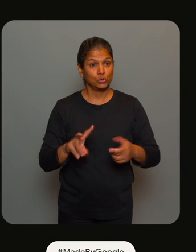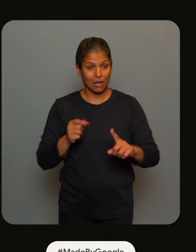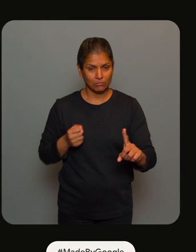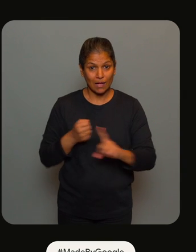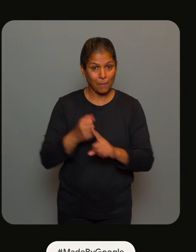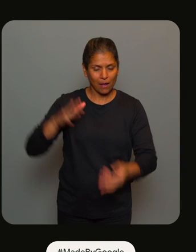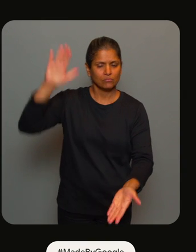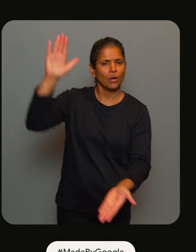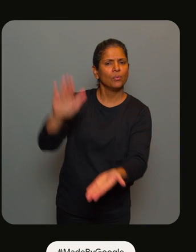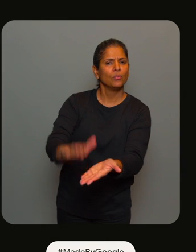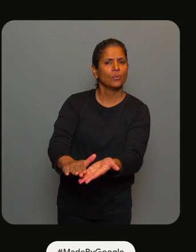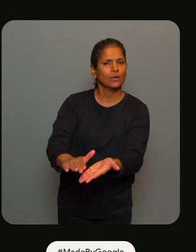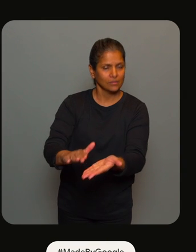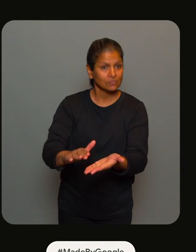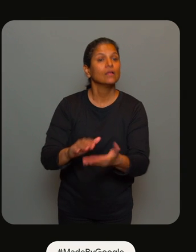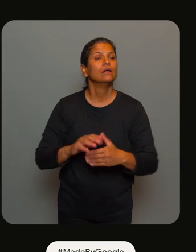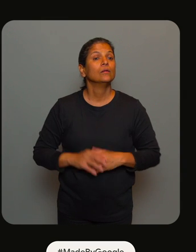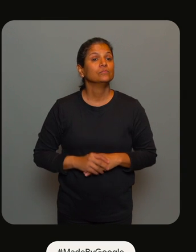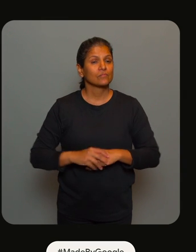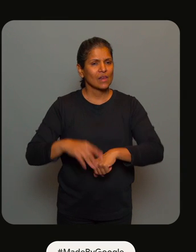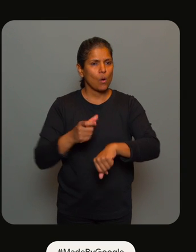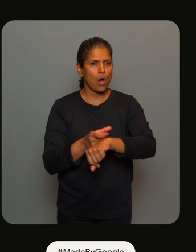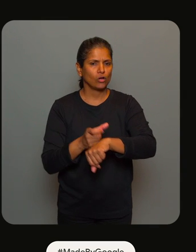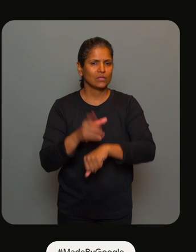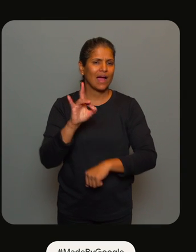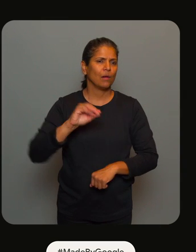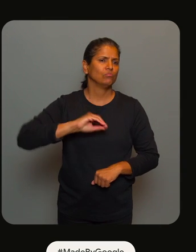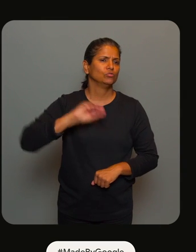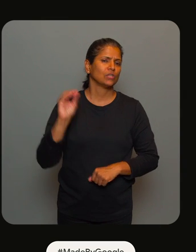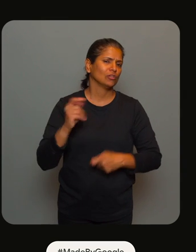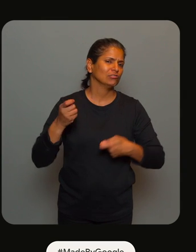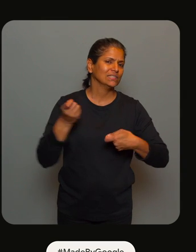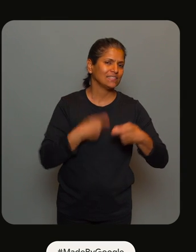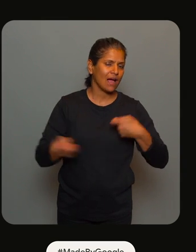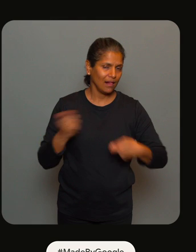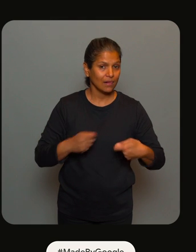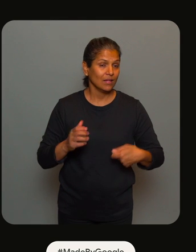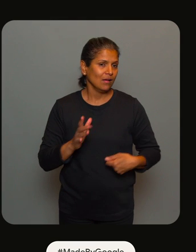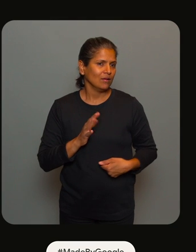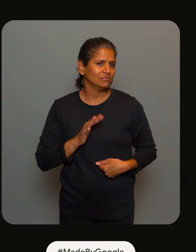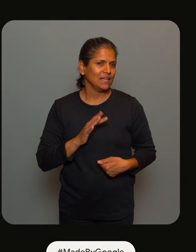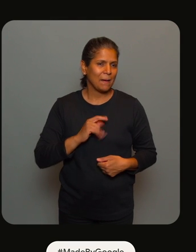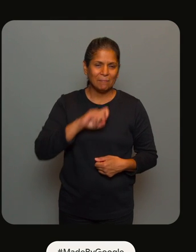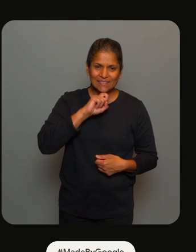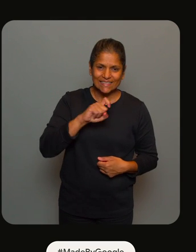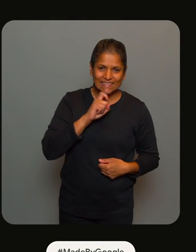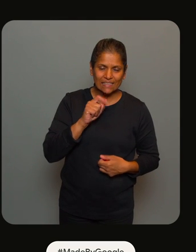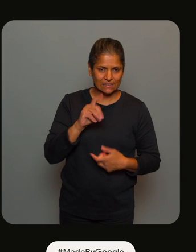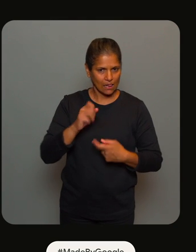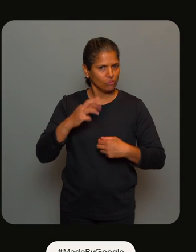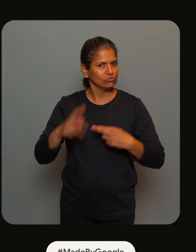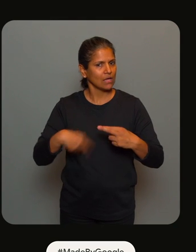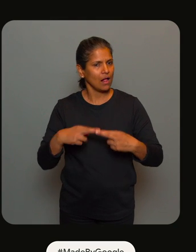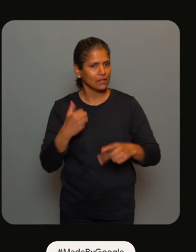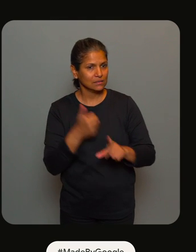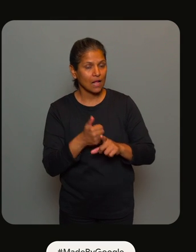The watch case is made with 80% recycled steel. Even the fabric on the stretch band I showed you is made with